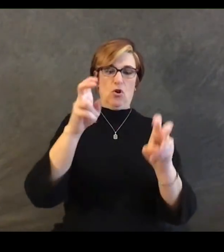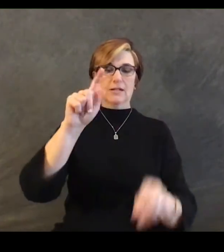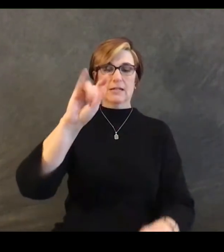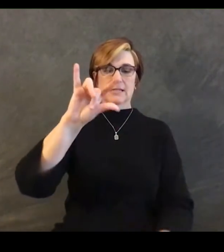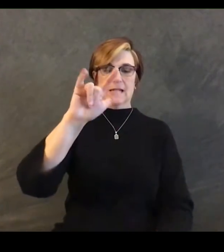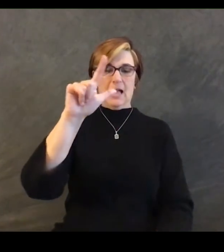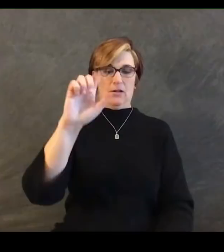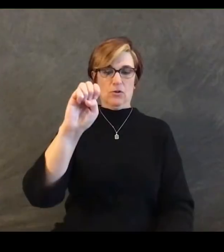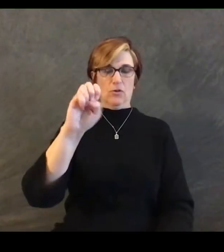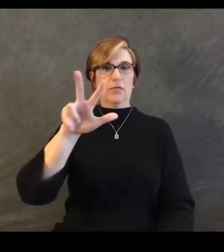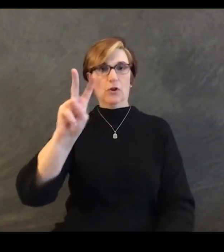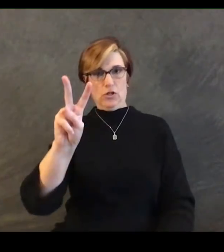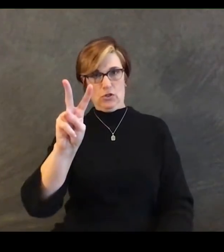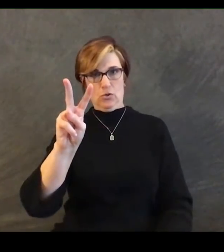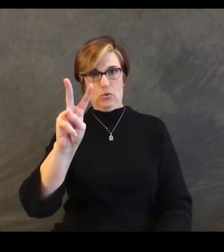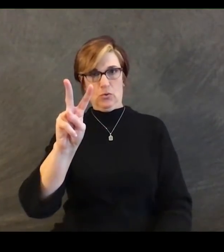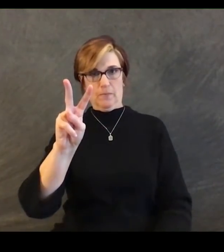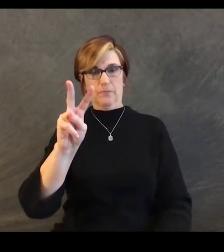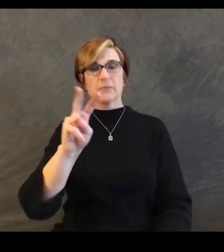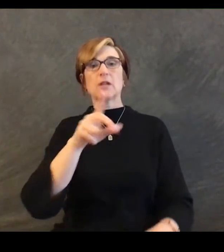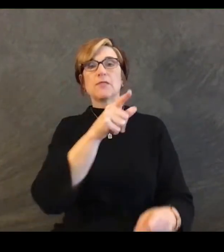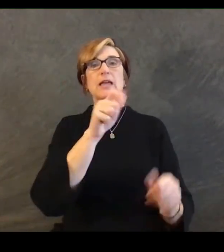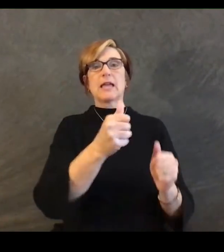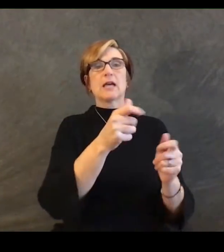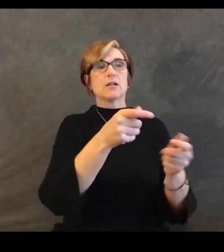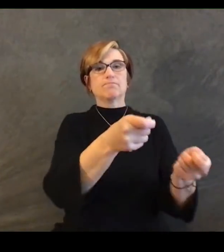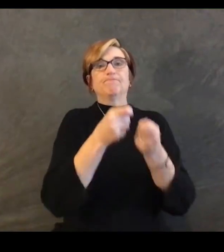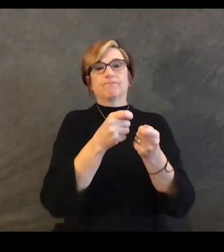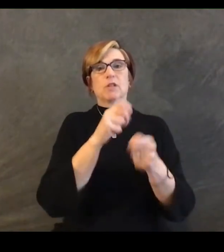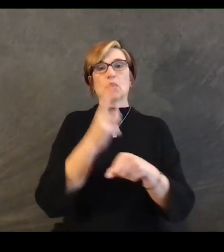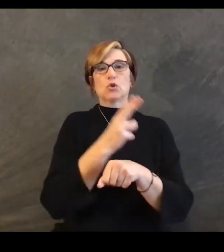this afternoon FEMA reports some 17,000 National Guard have been activated in